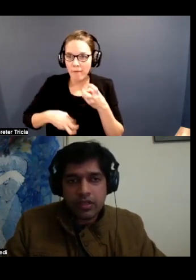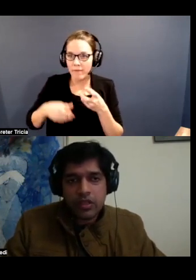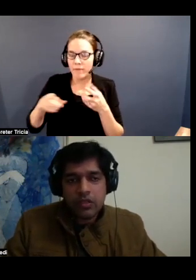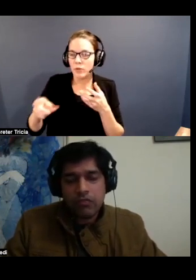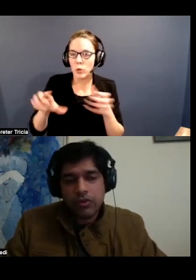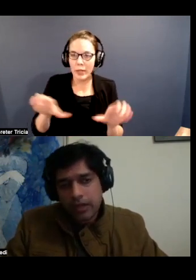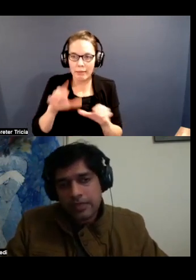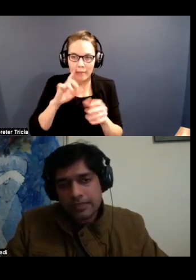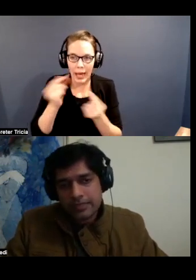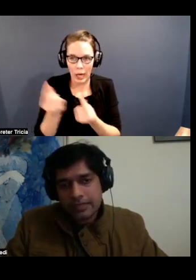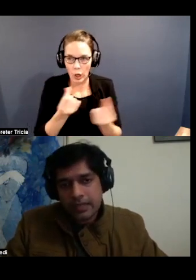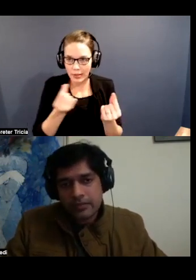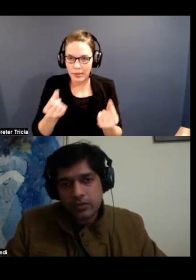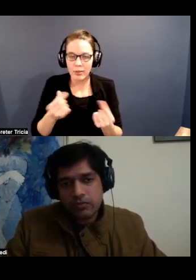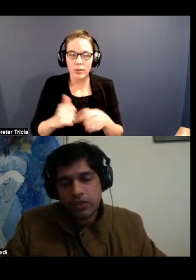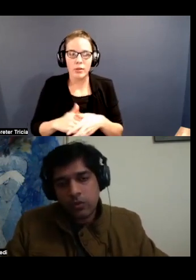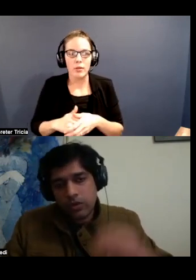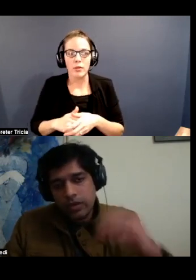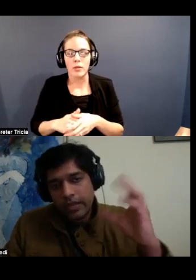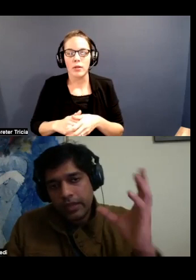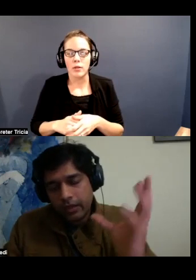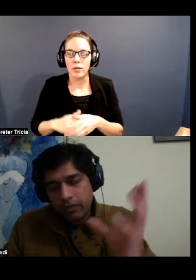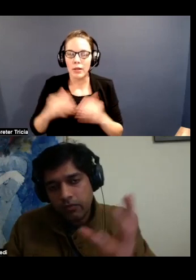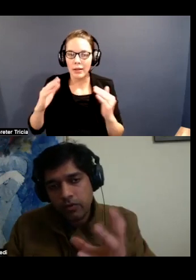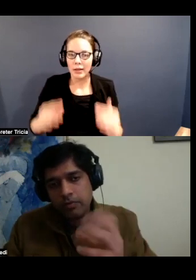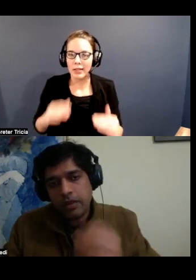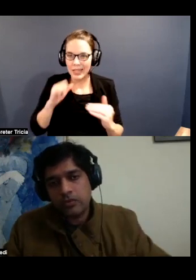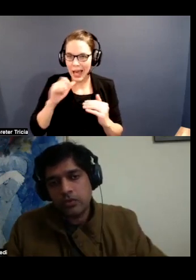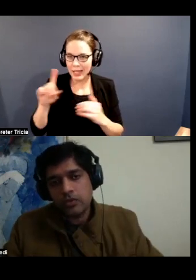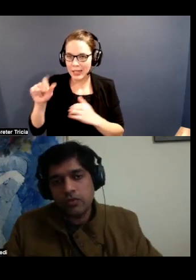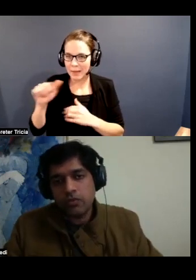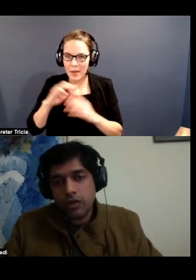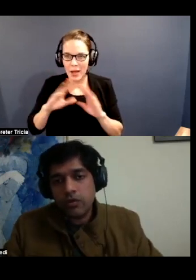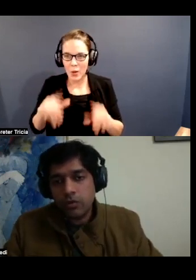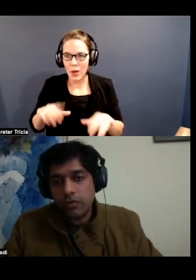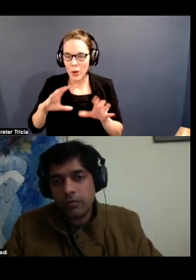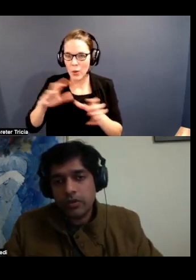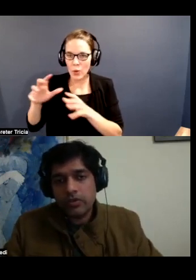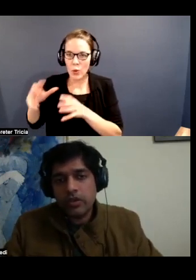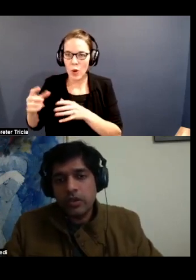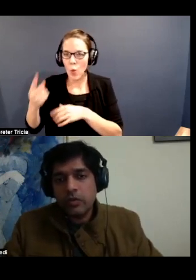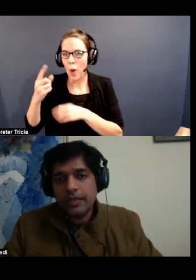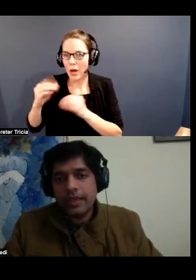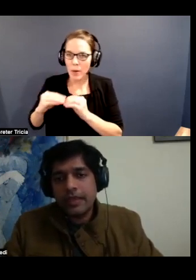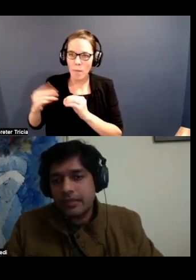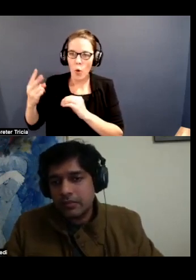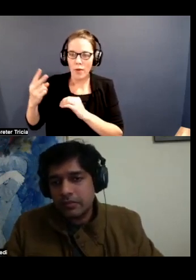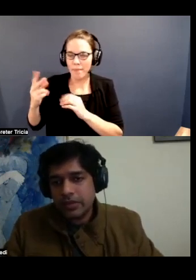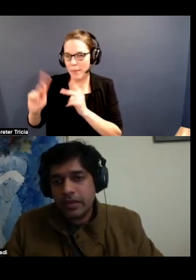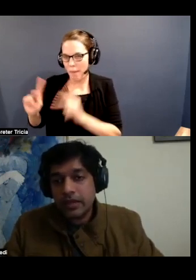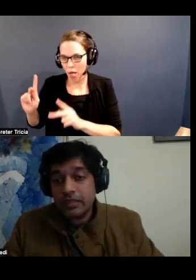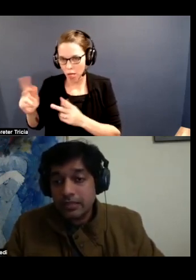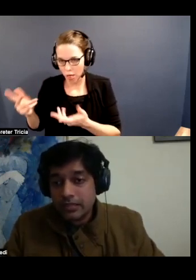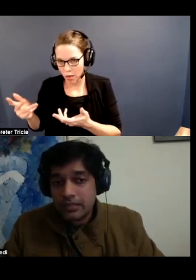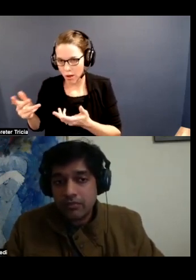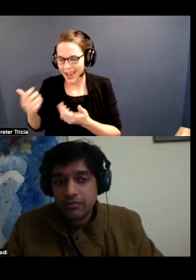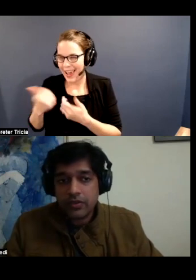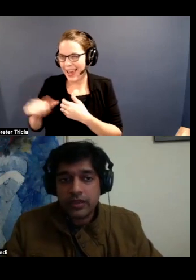For non LTSS households, we only kind of group households with one or more members with any disability other than self-care and